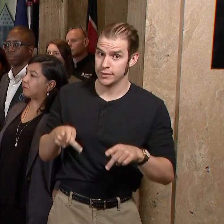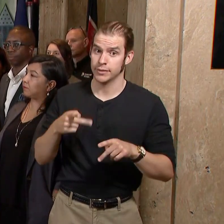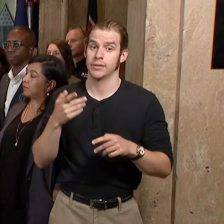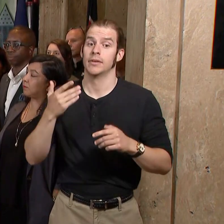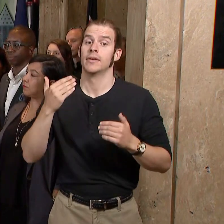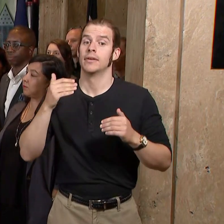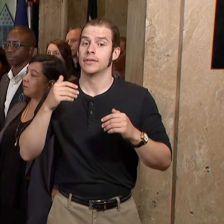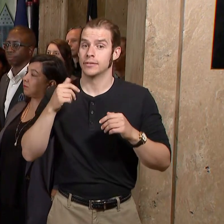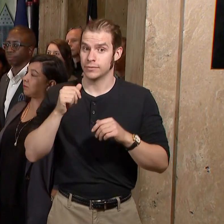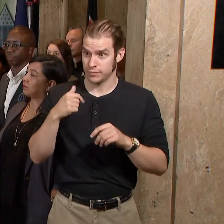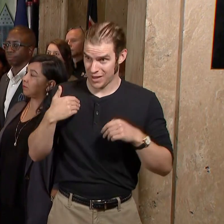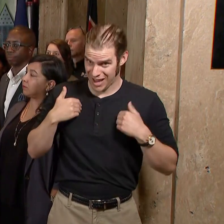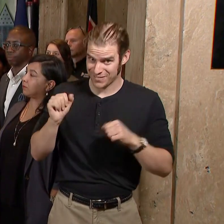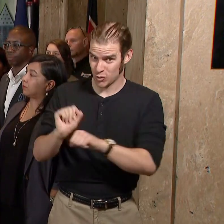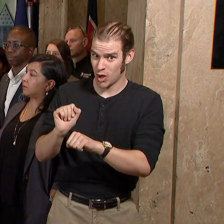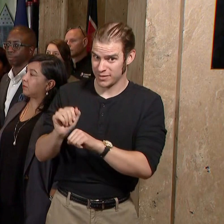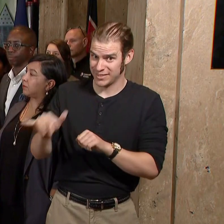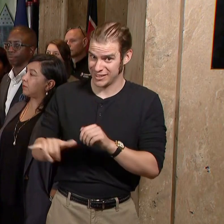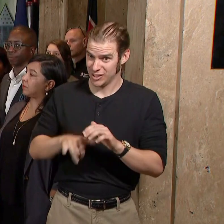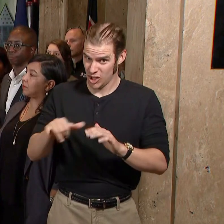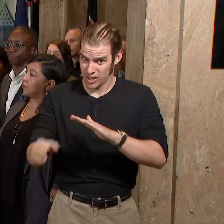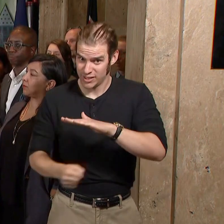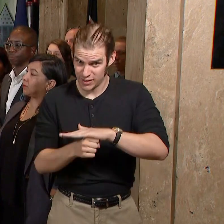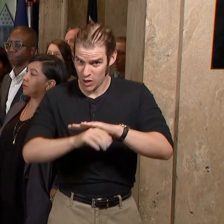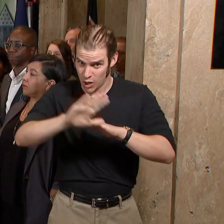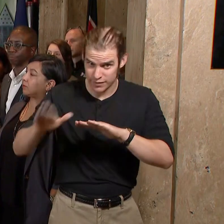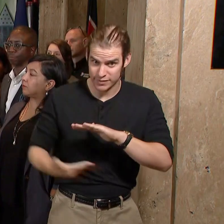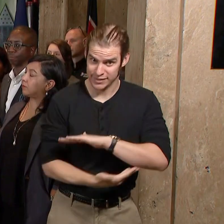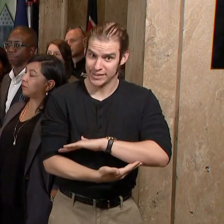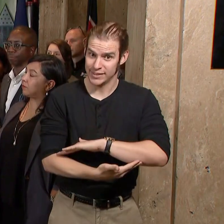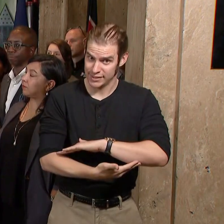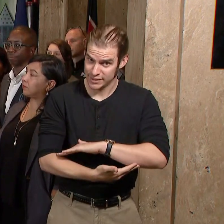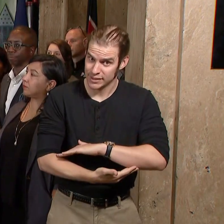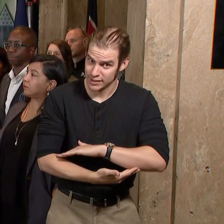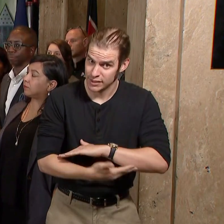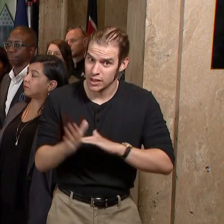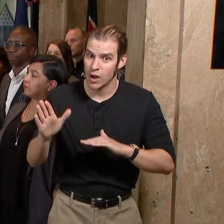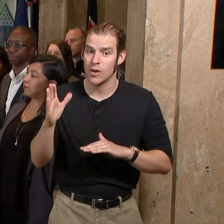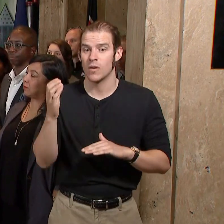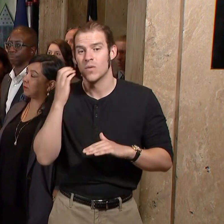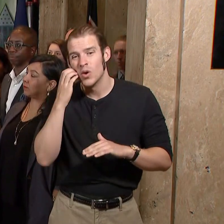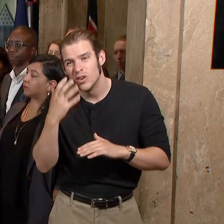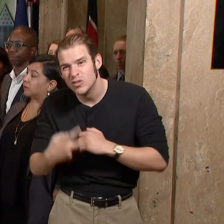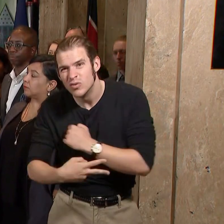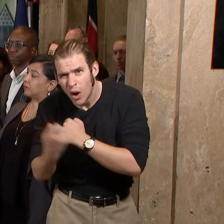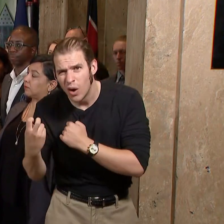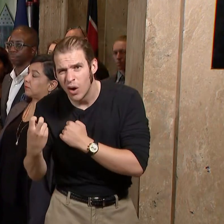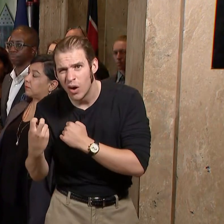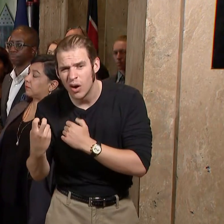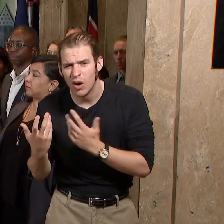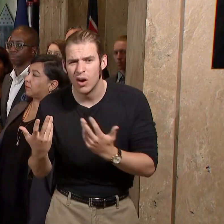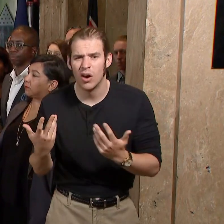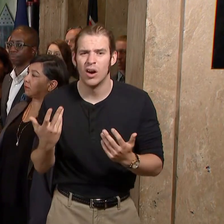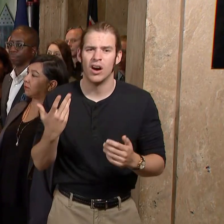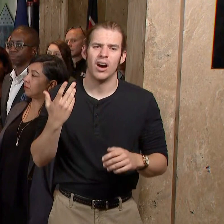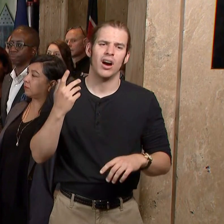know what shift to show up for. And so he's back in the same challenge. If he needs a place to stay where he can store his stuff, where he knows he can shower before he goes to work,